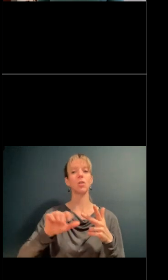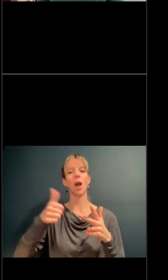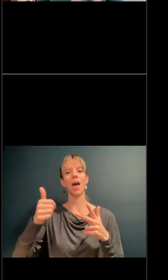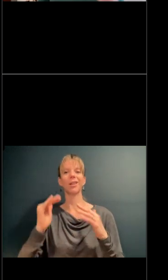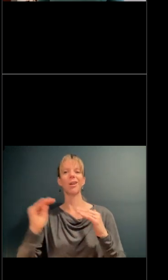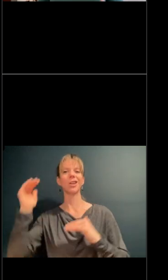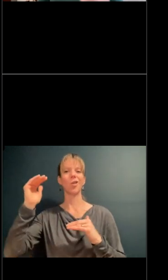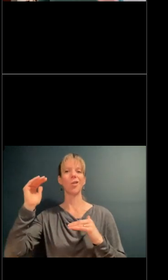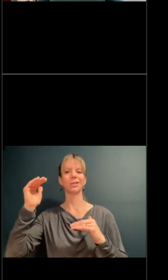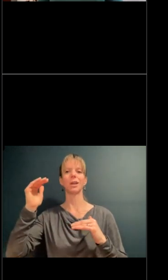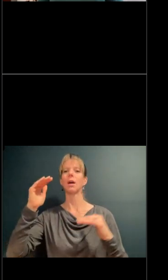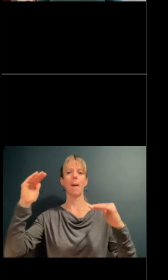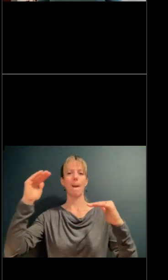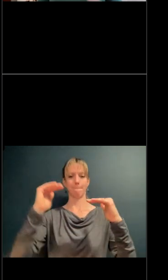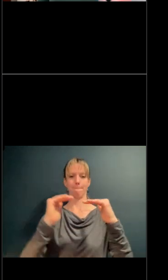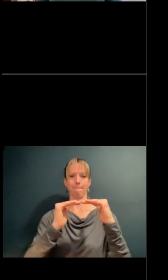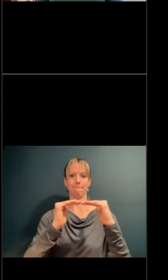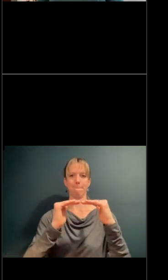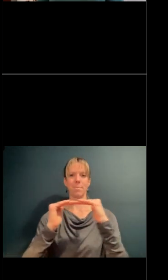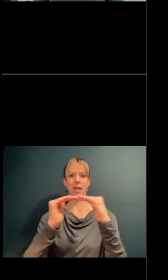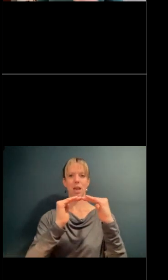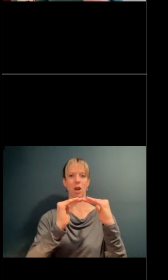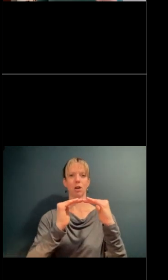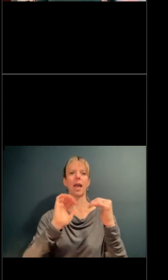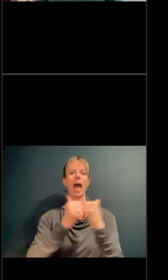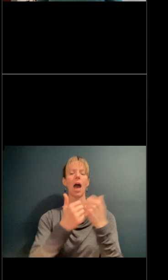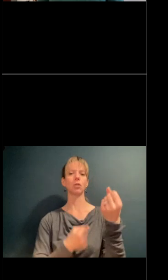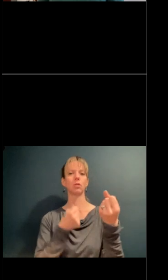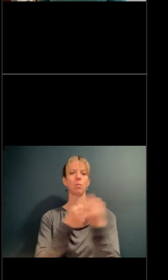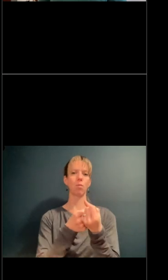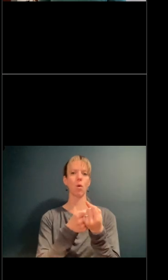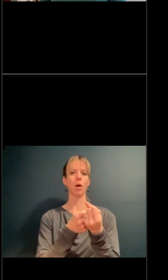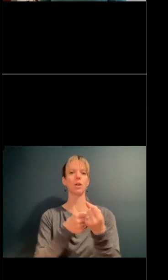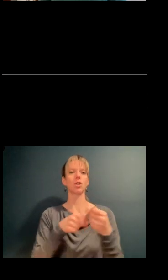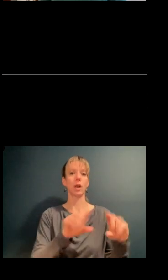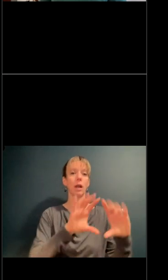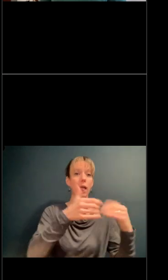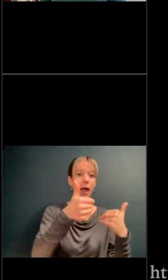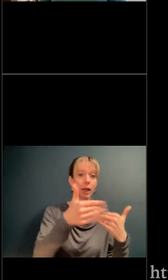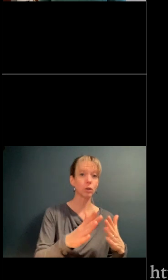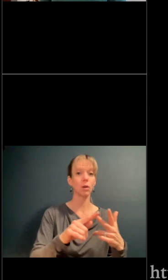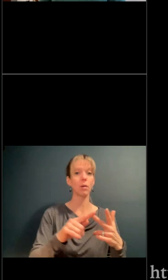ordinary ways of providing support in the classroom, the workplace and elsewhere?